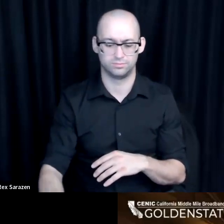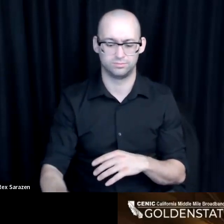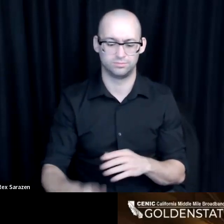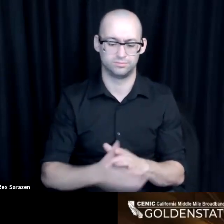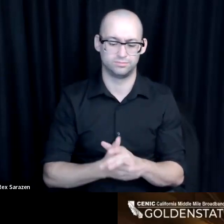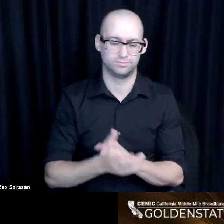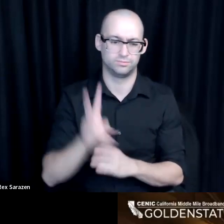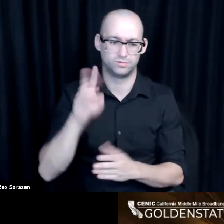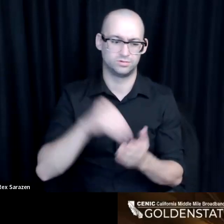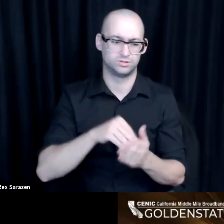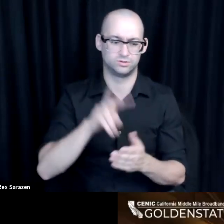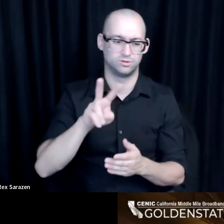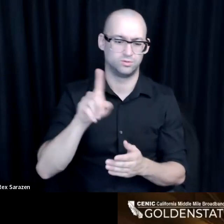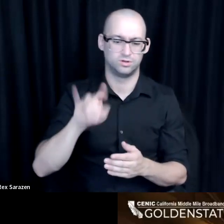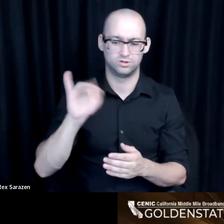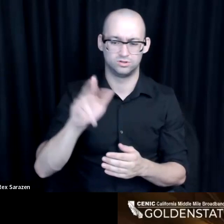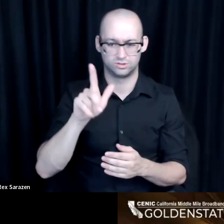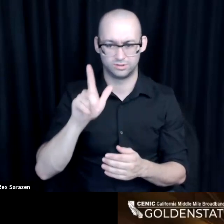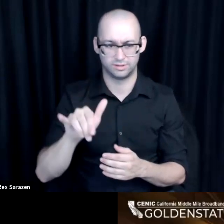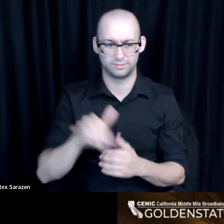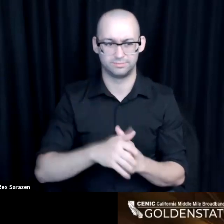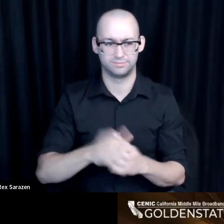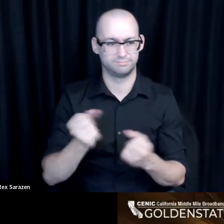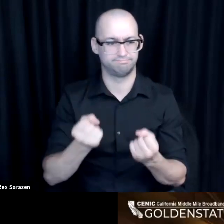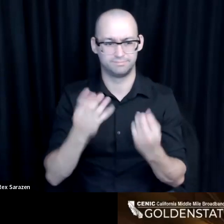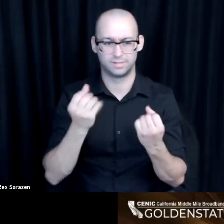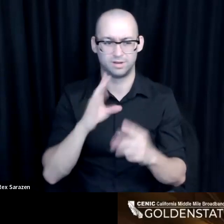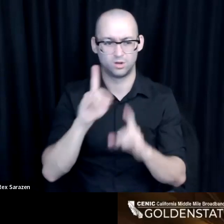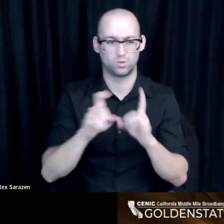a lot of requests from Tribes for information about broadband, and how to manage broadband,